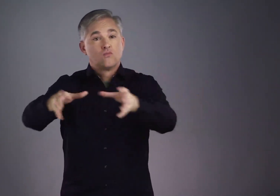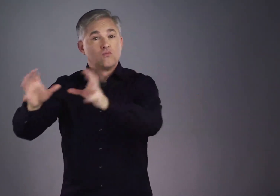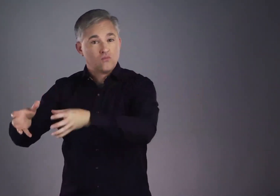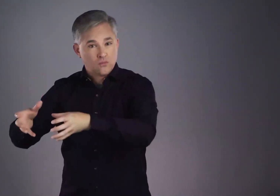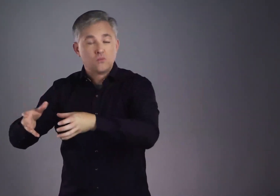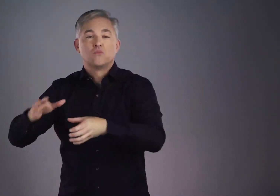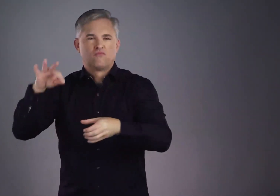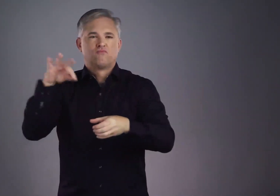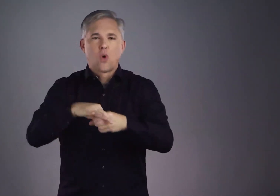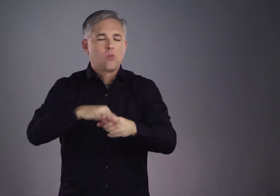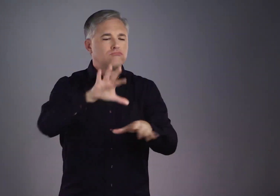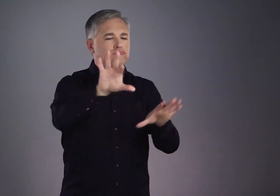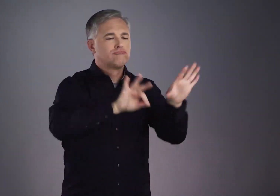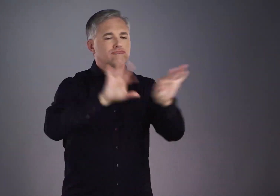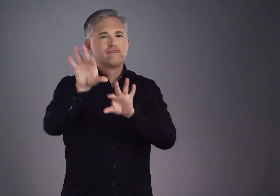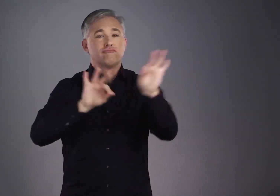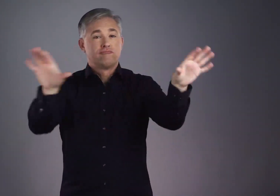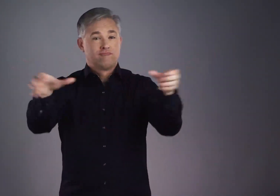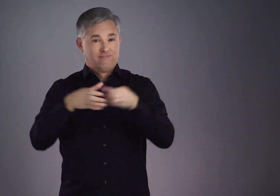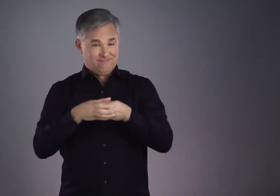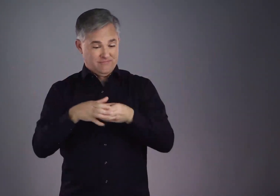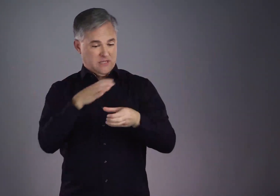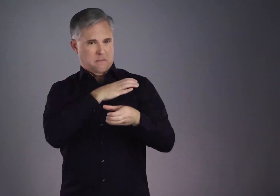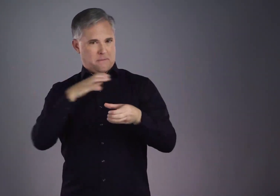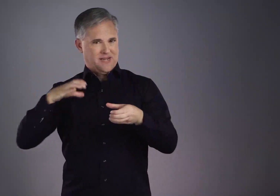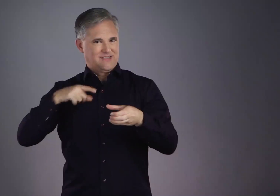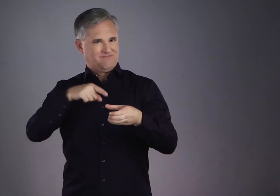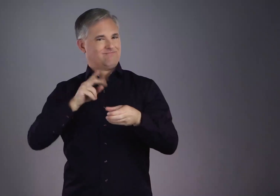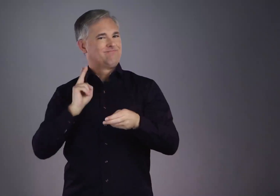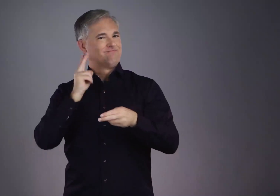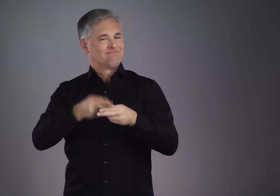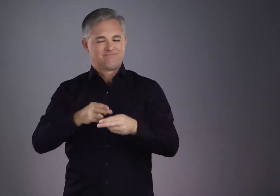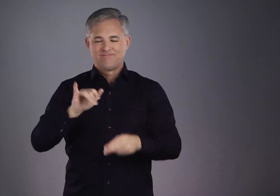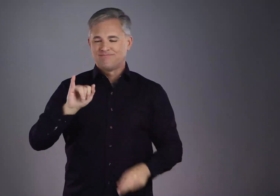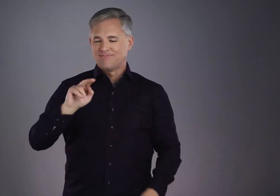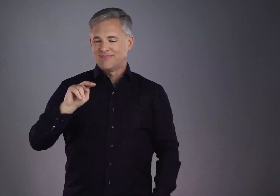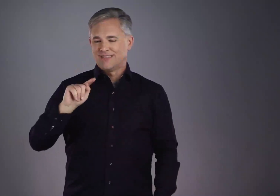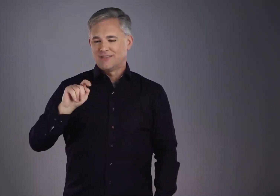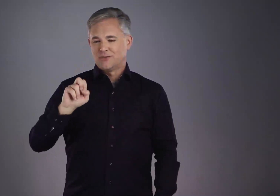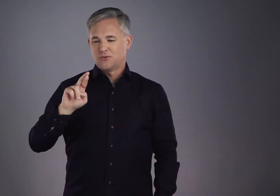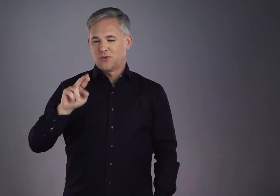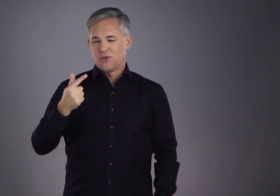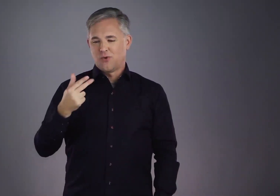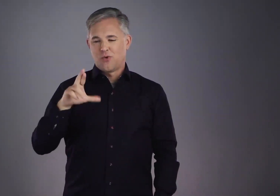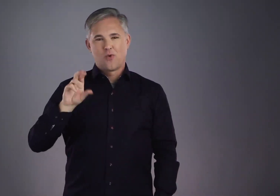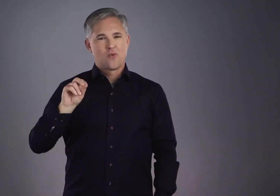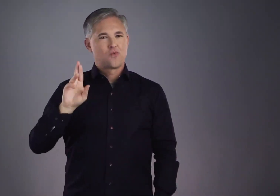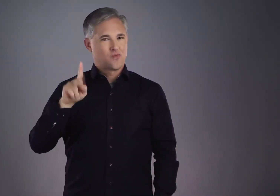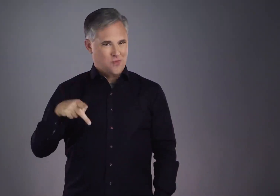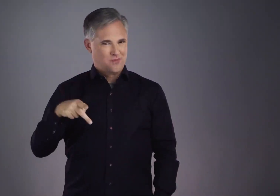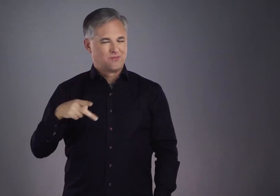They are the custodians of our A.A. Tradition and the receivers of voluntary A.A. contributions